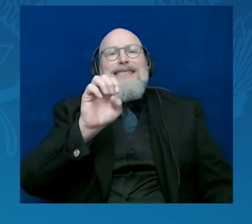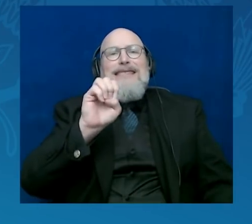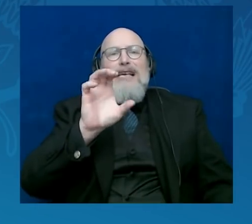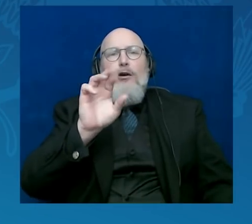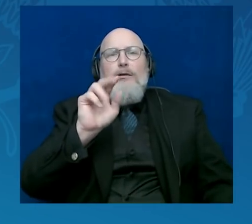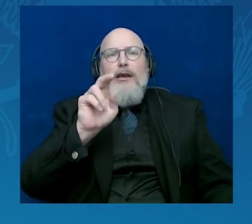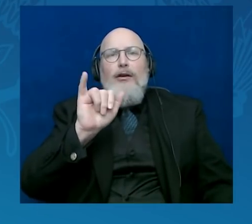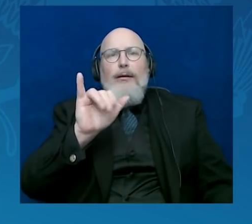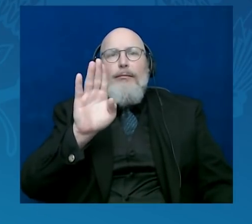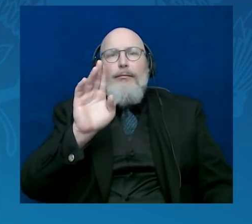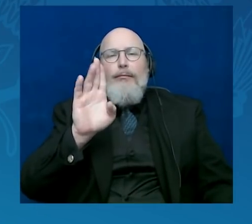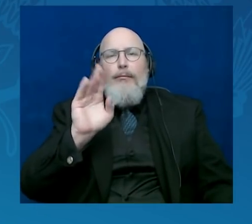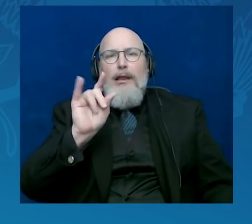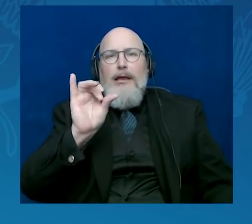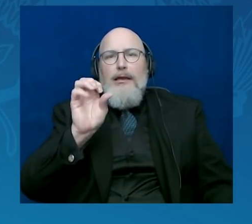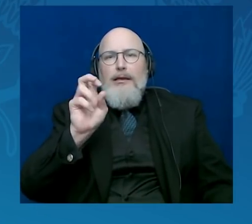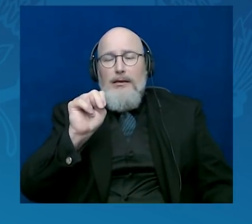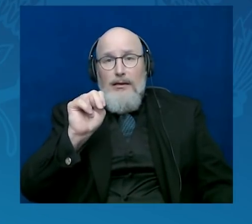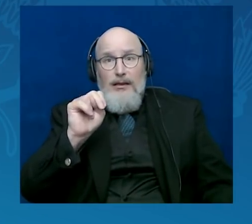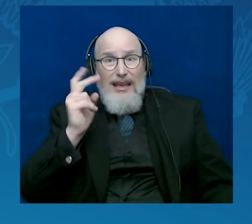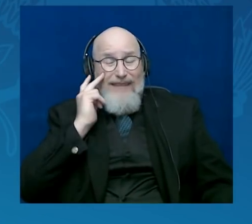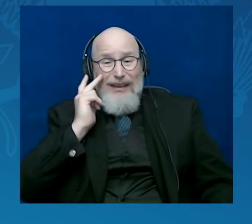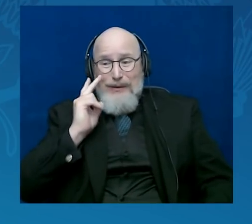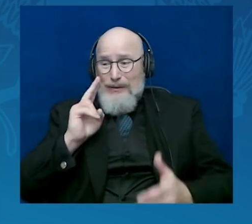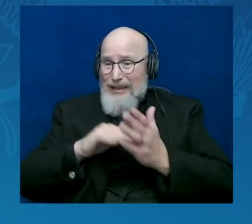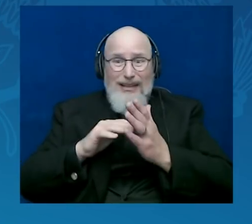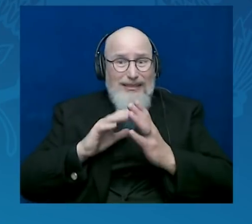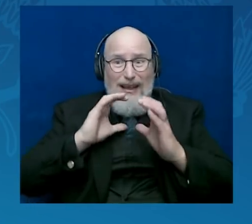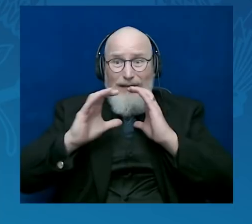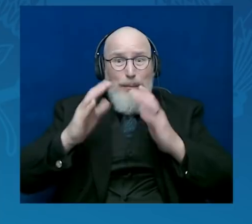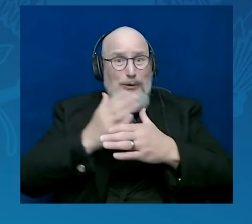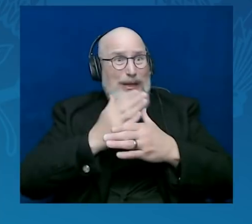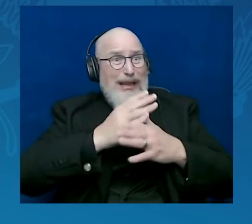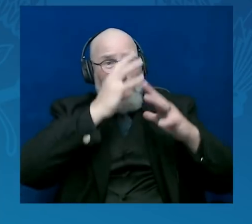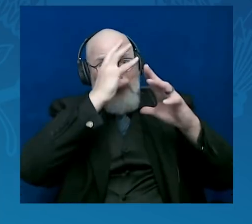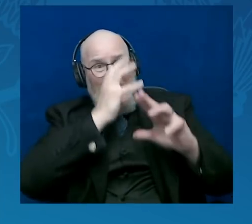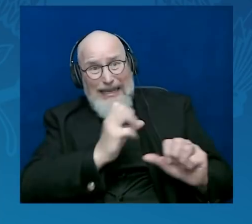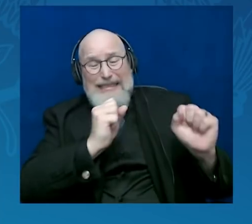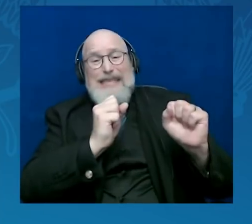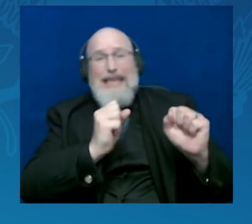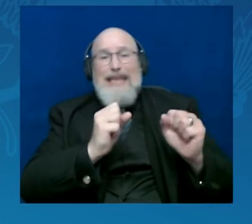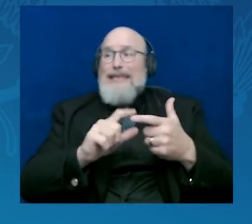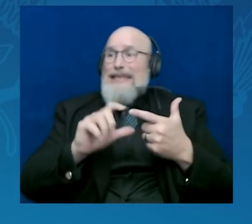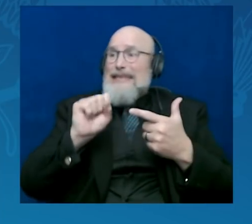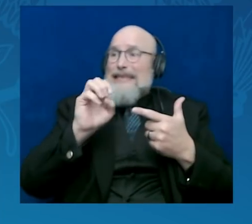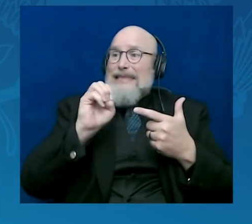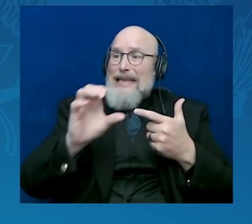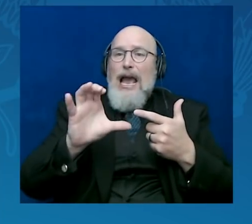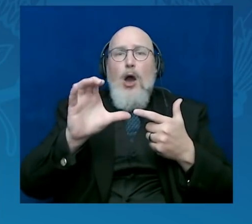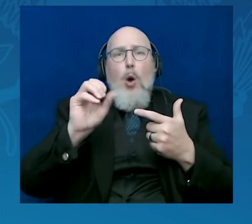just in the last couple of months, be it between the President and others, the Secretary of State, myself, and so on.